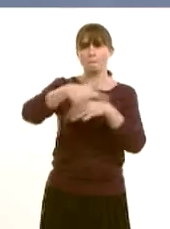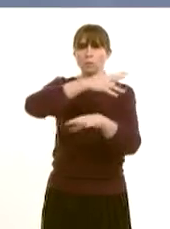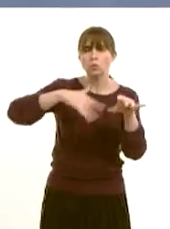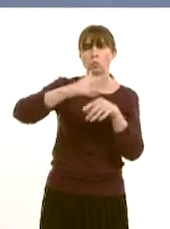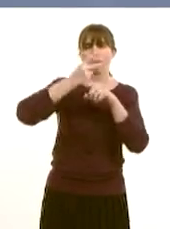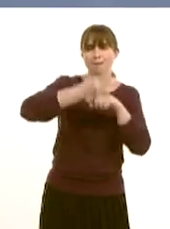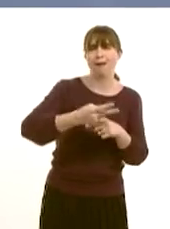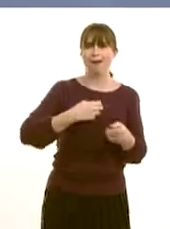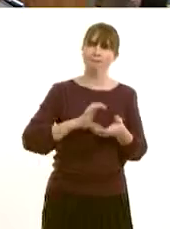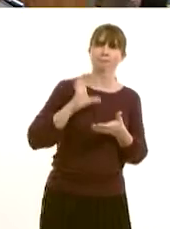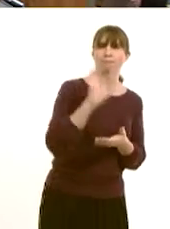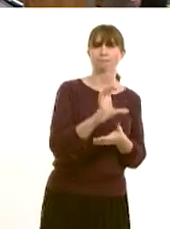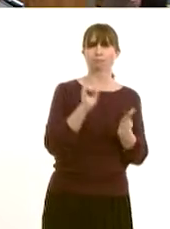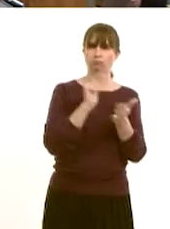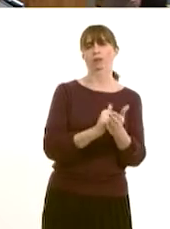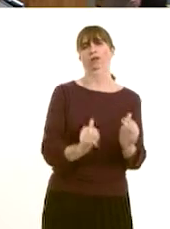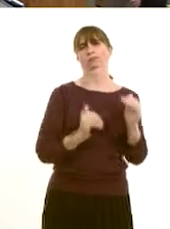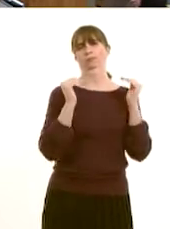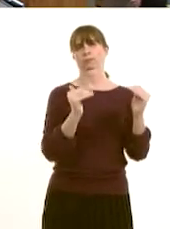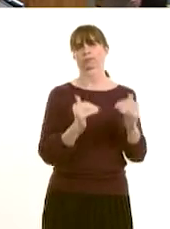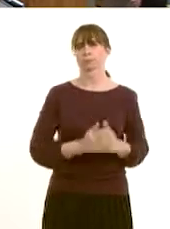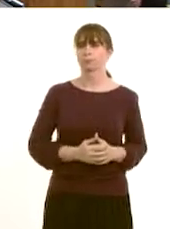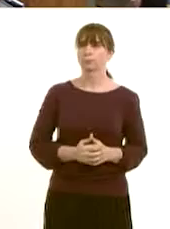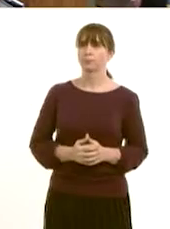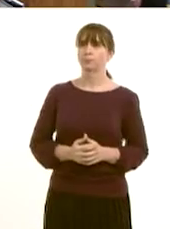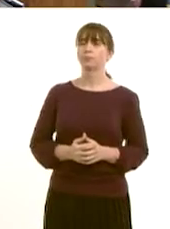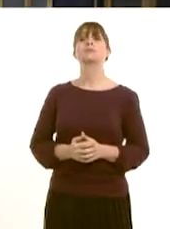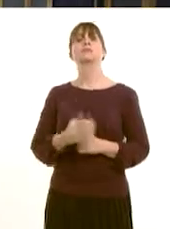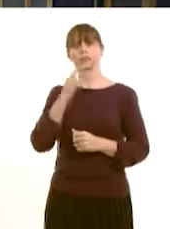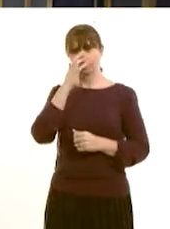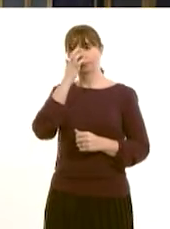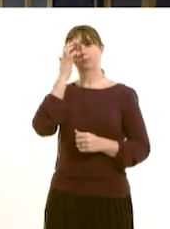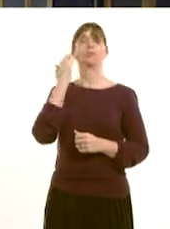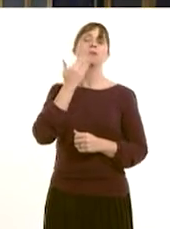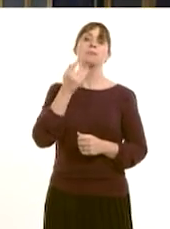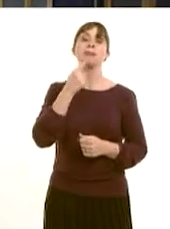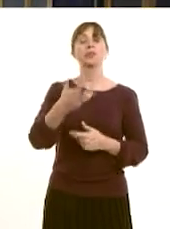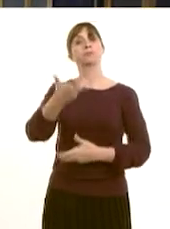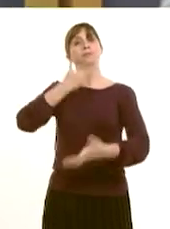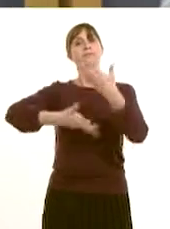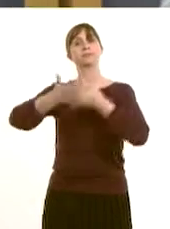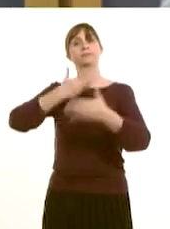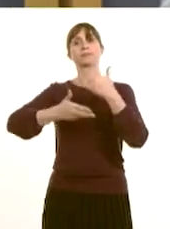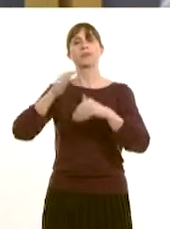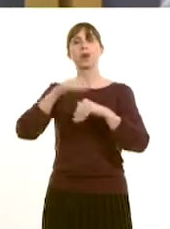Gwenda Thomas: 4. A wnaiff y Prif Weinidog ddatganiad am ddatblygu busnesau sy'n allforio?